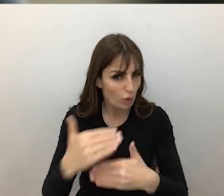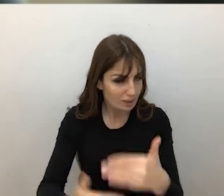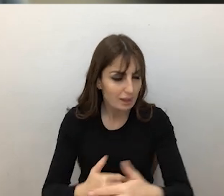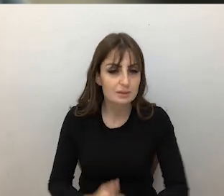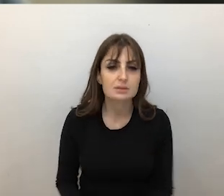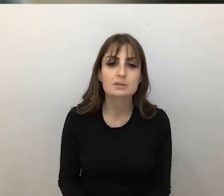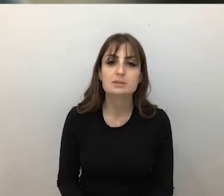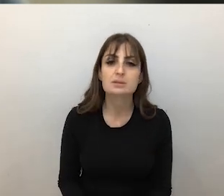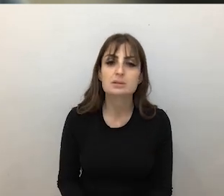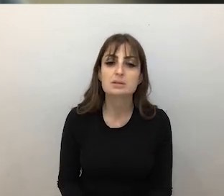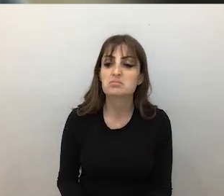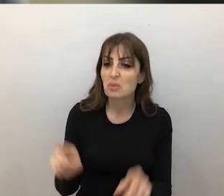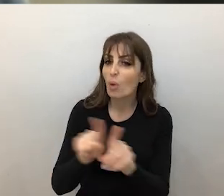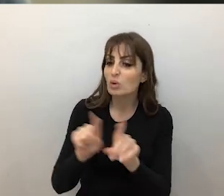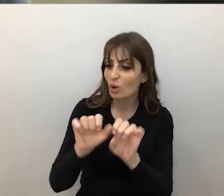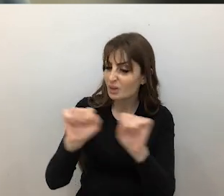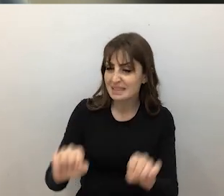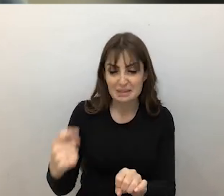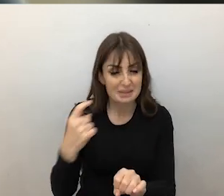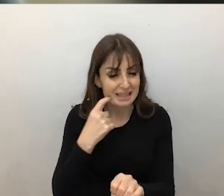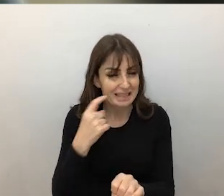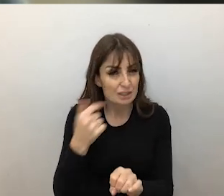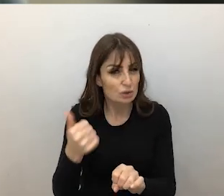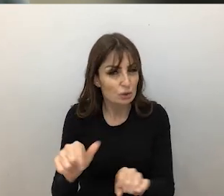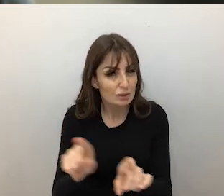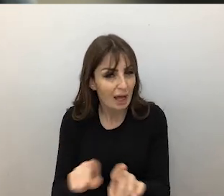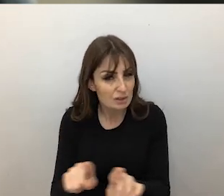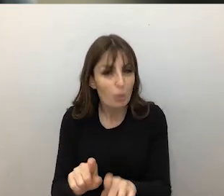The scoring system was also quite simple and easy to use as well so I would